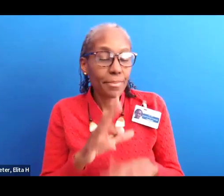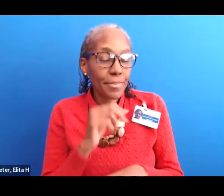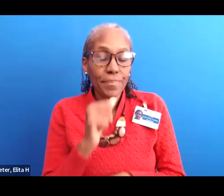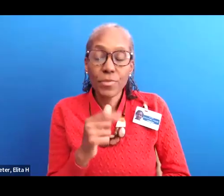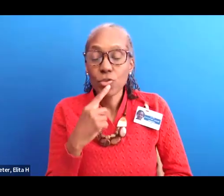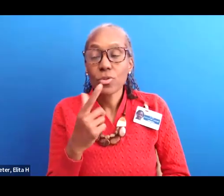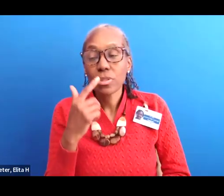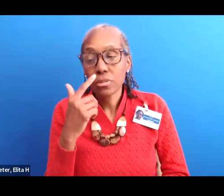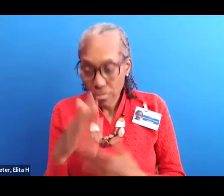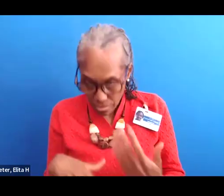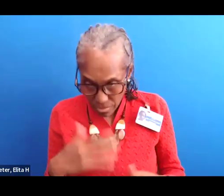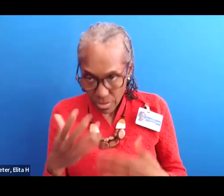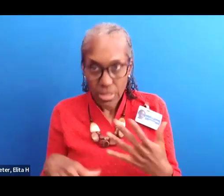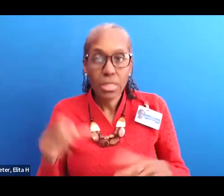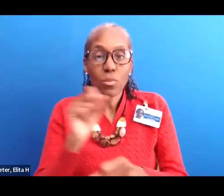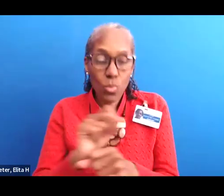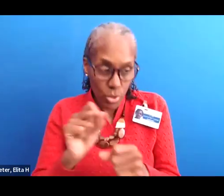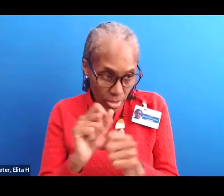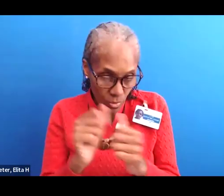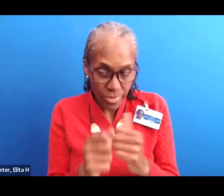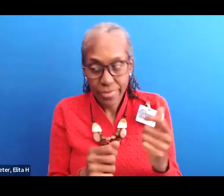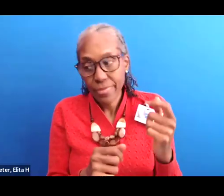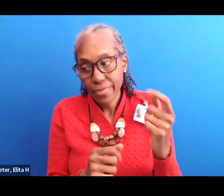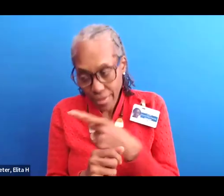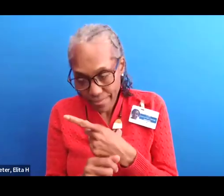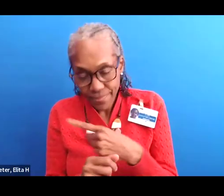just keep working with them and they'll give you lots of